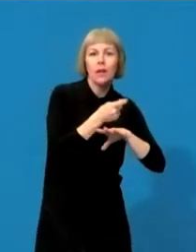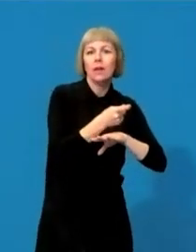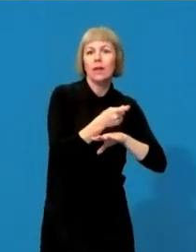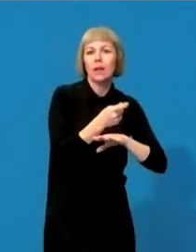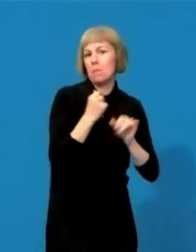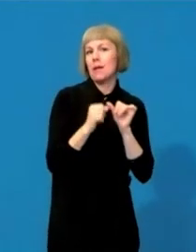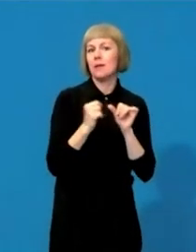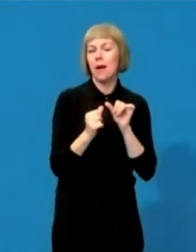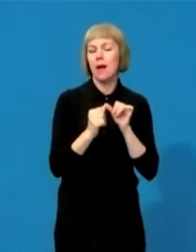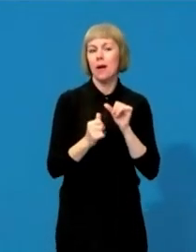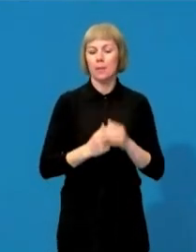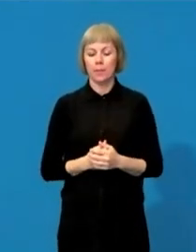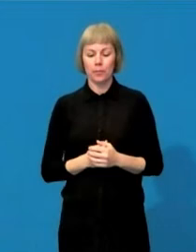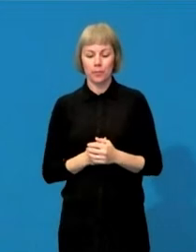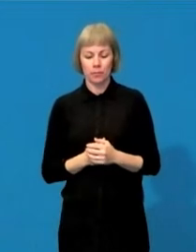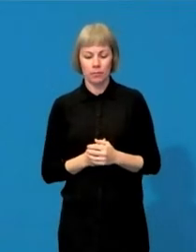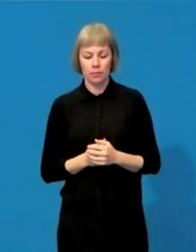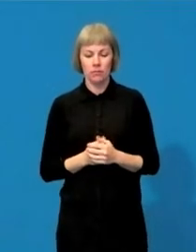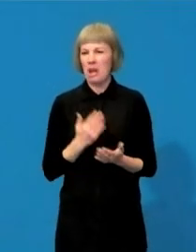And, plus, there's - I don't think there's even enough money for that.